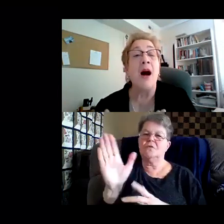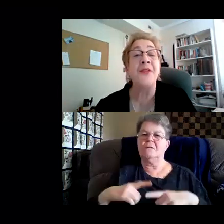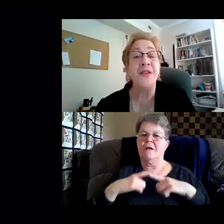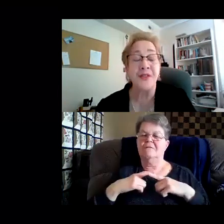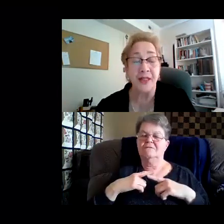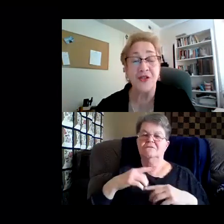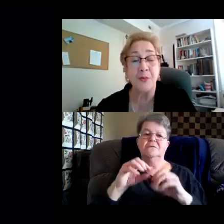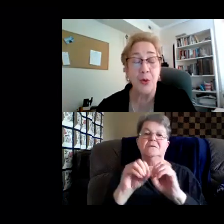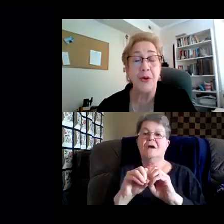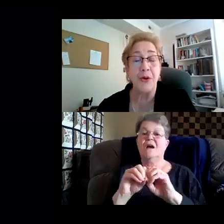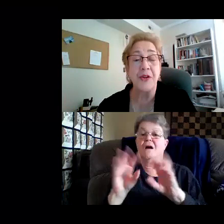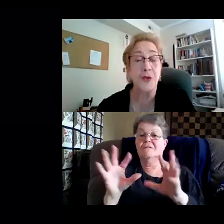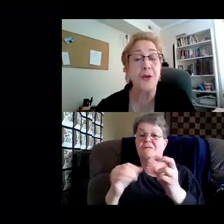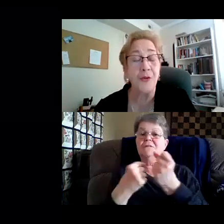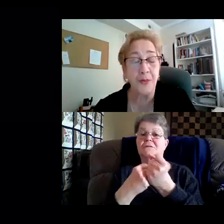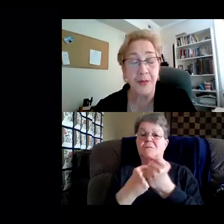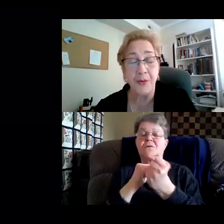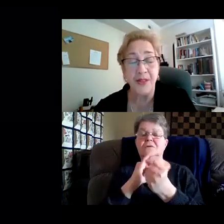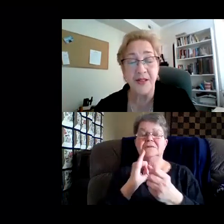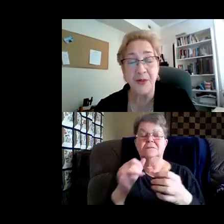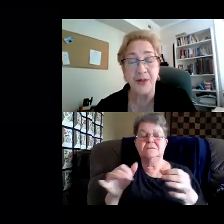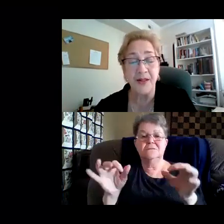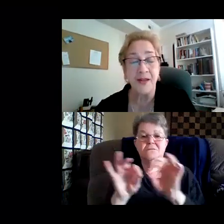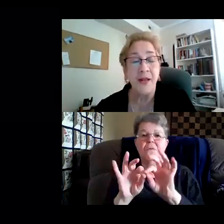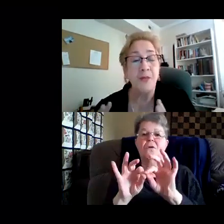Obviously support is critical for people with disabilities,